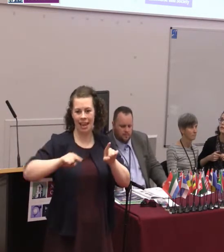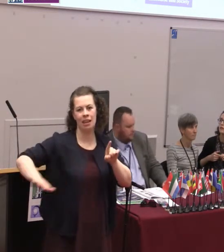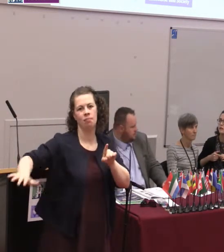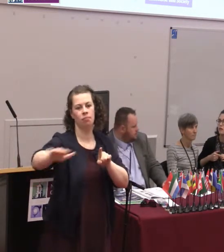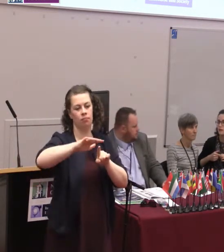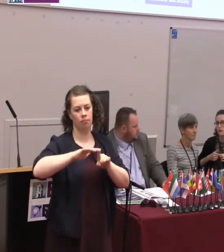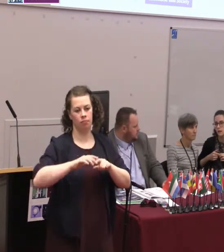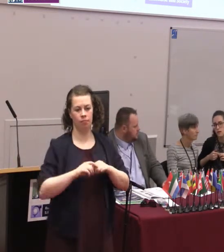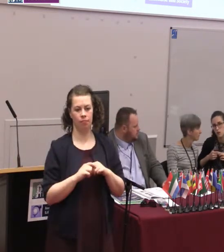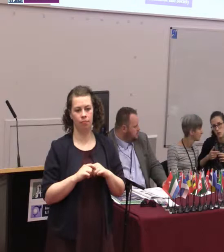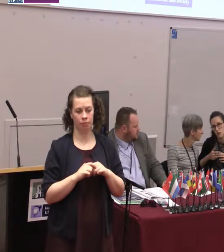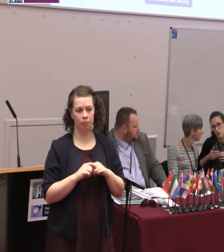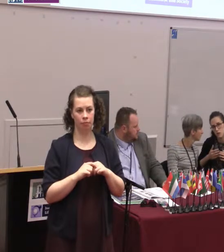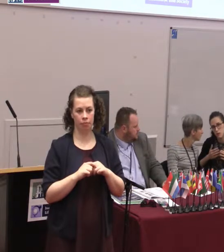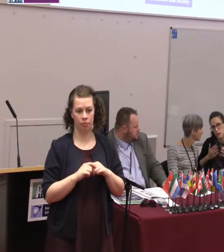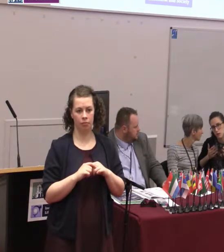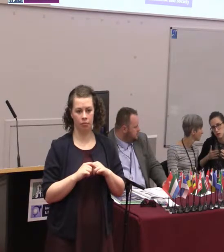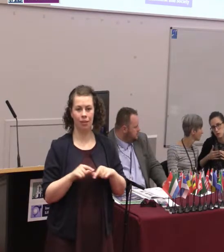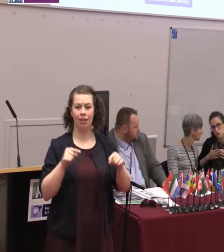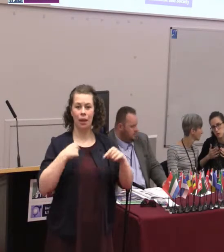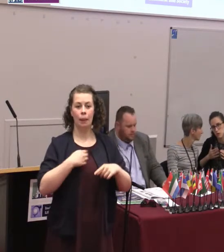Kia kaha, stay strong, thank you.